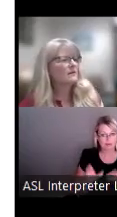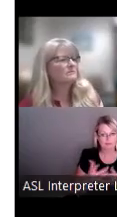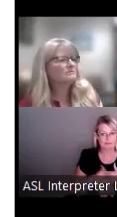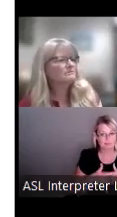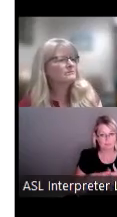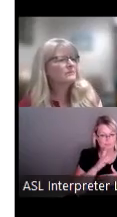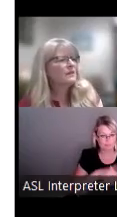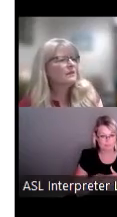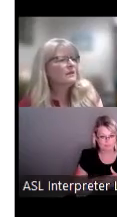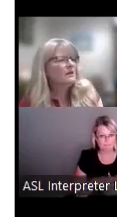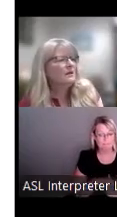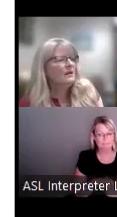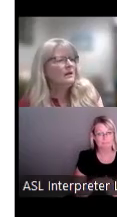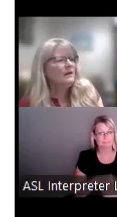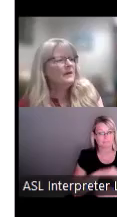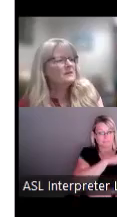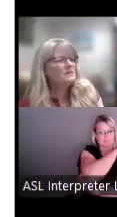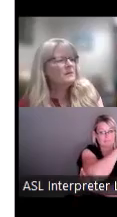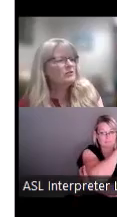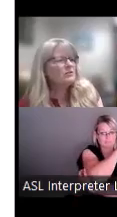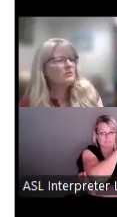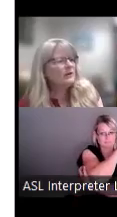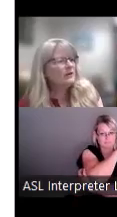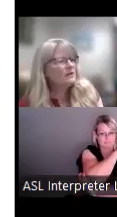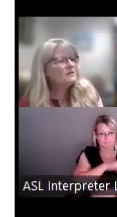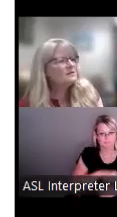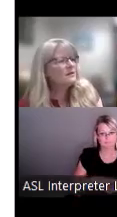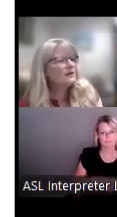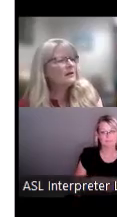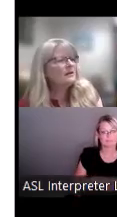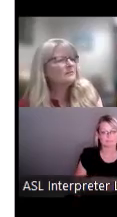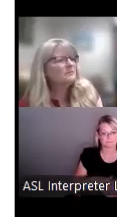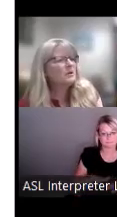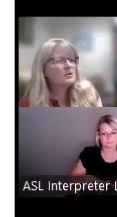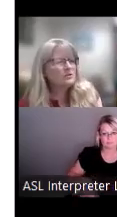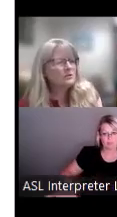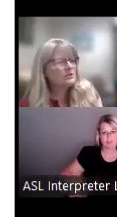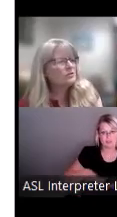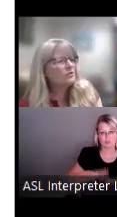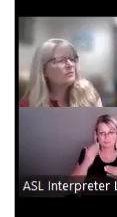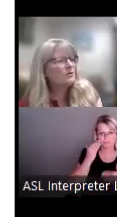to them, and then spatial awareness, postural control,